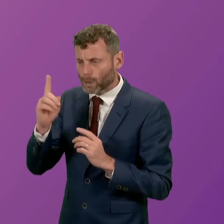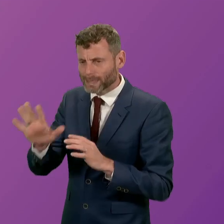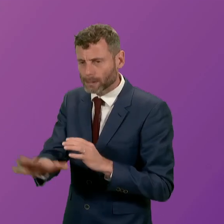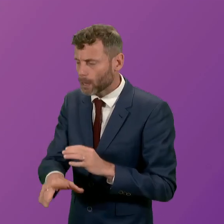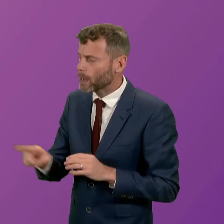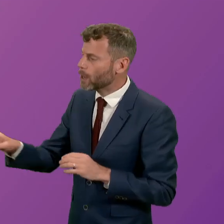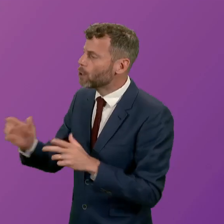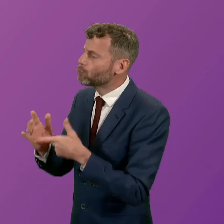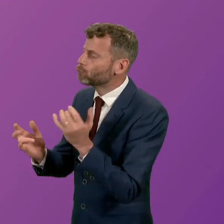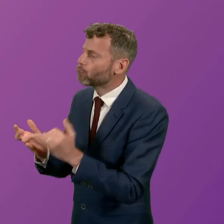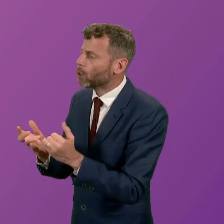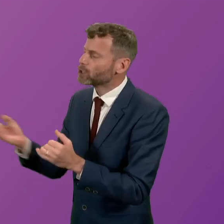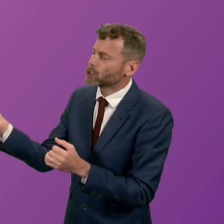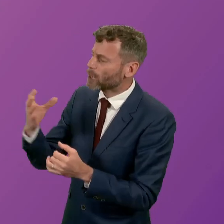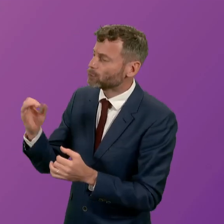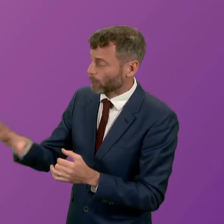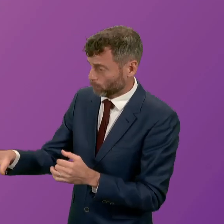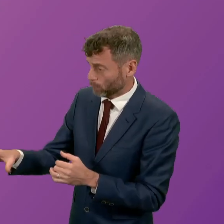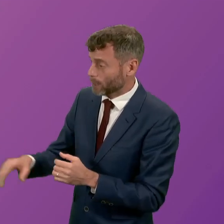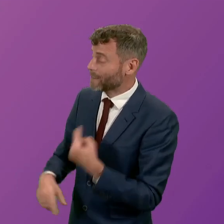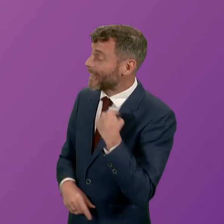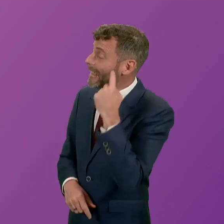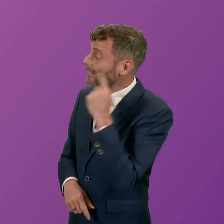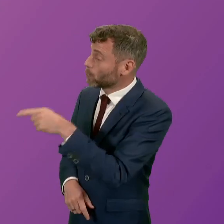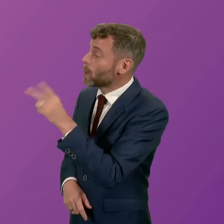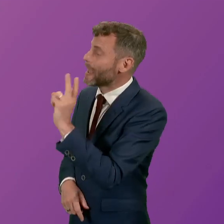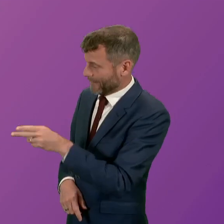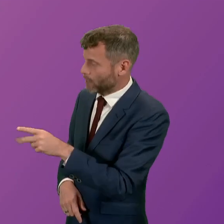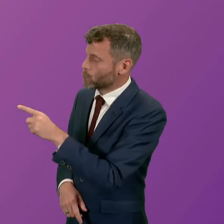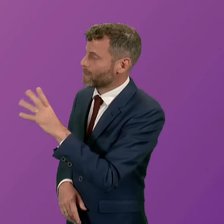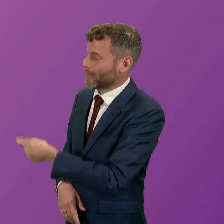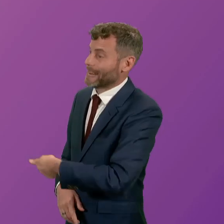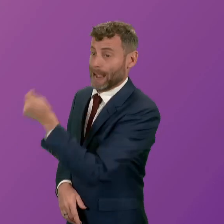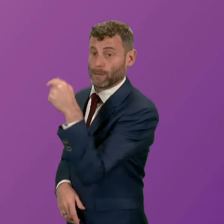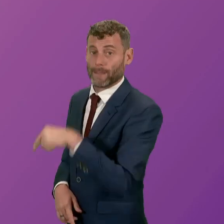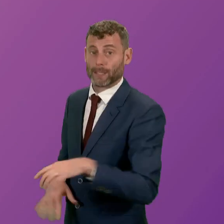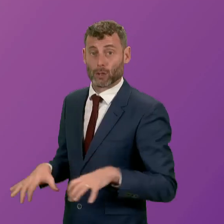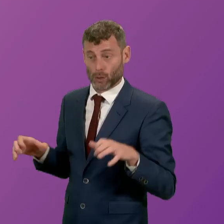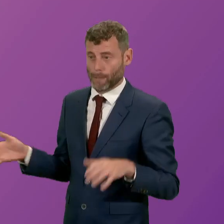Mr Ross, if I hear you once more, you will leave this chamber. Please continue, First Minister.